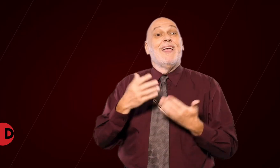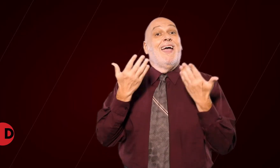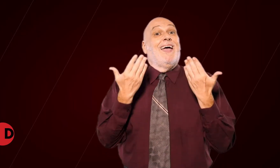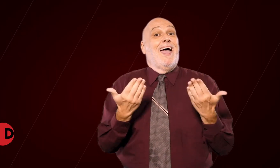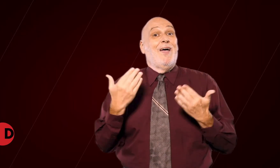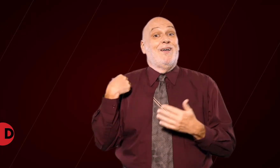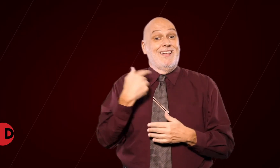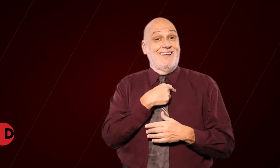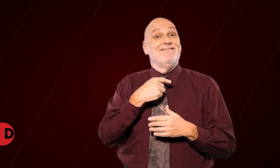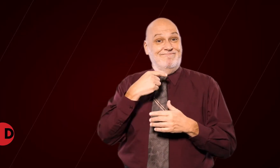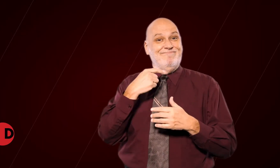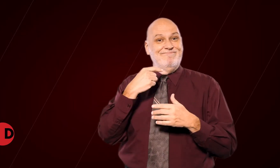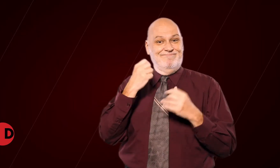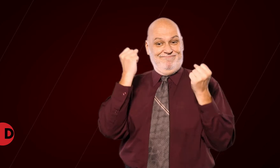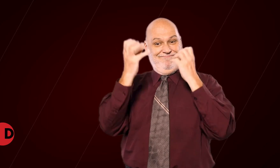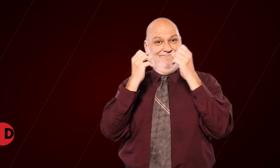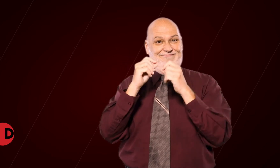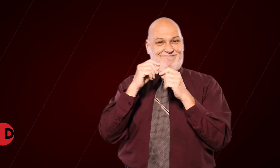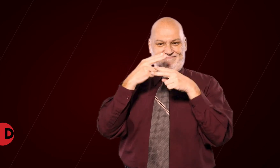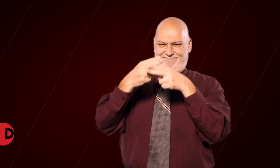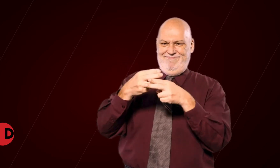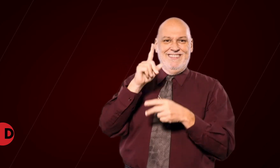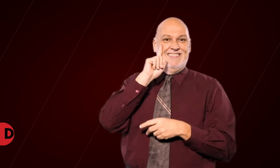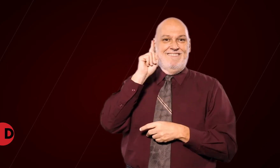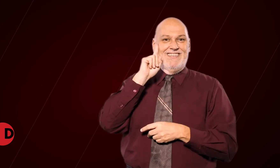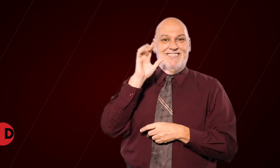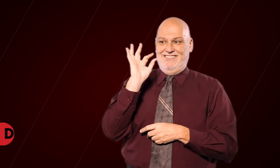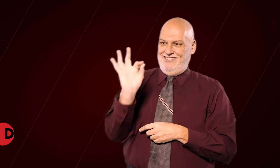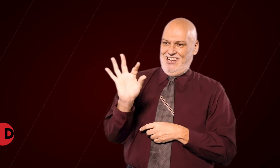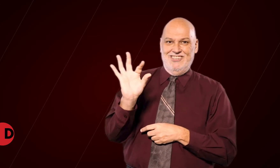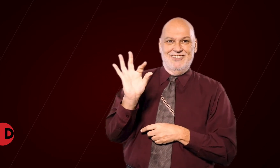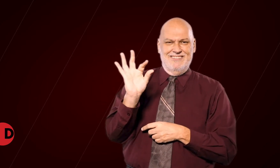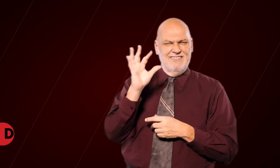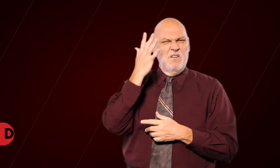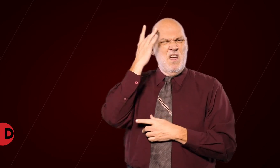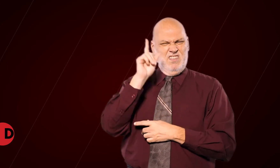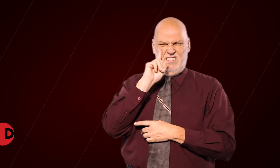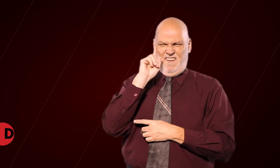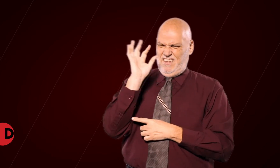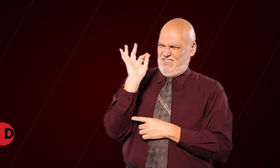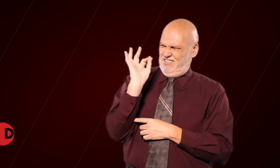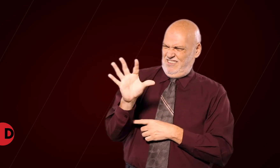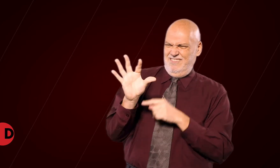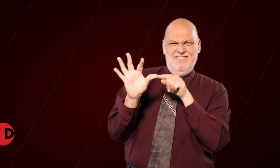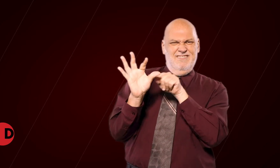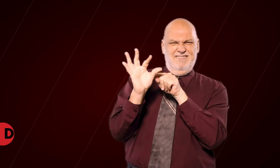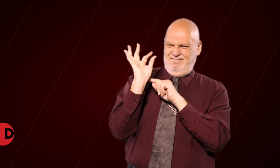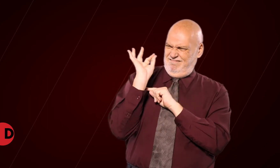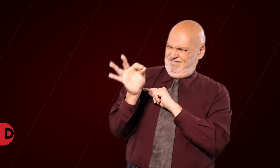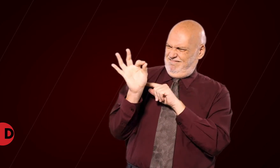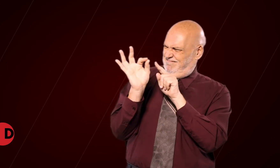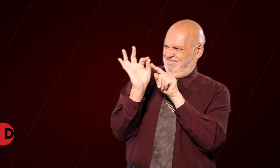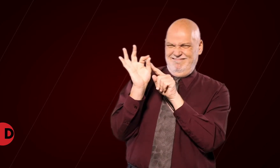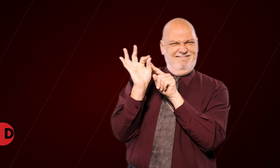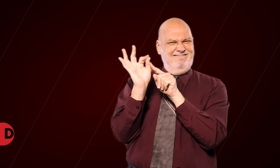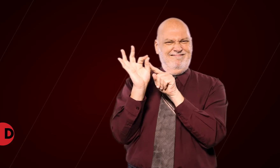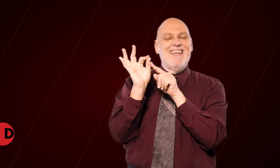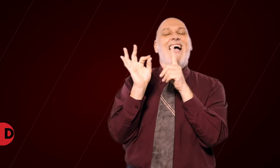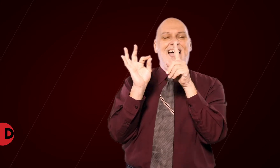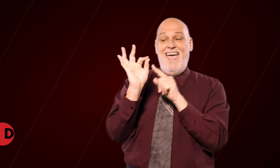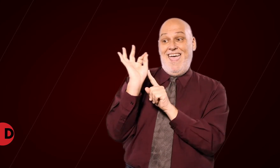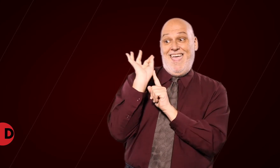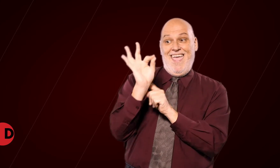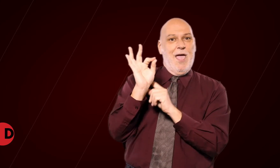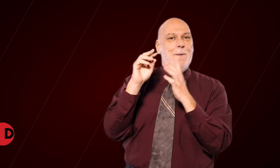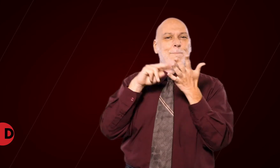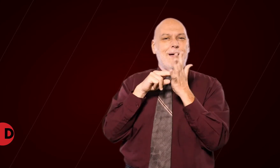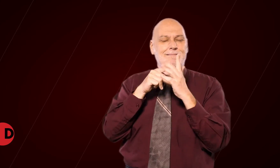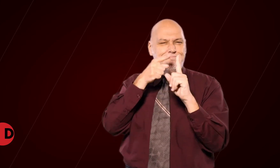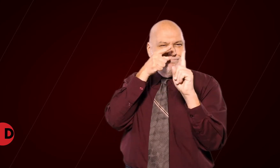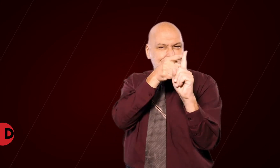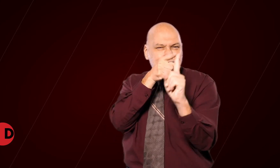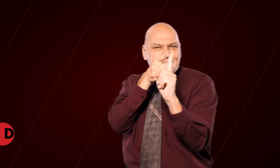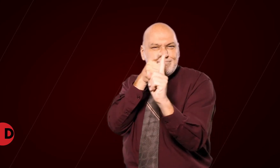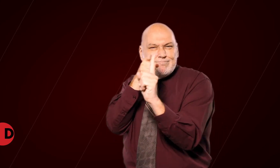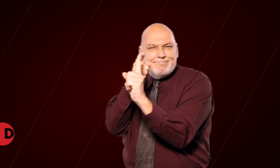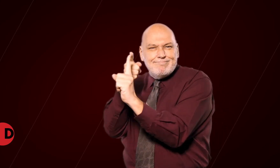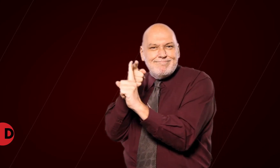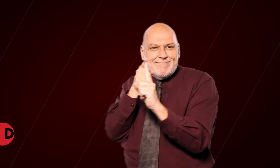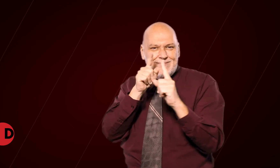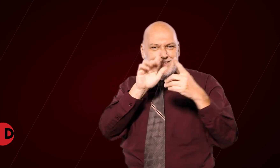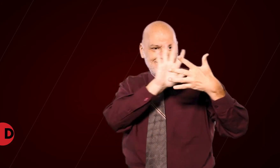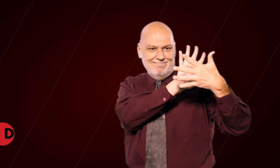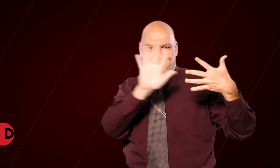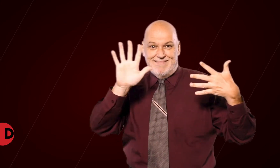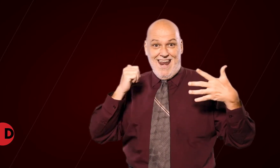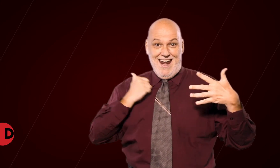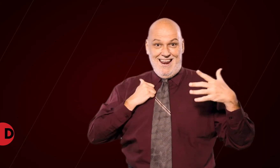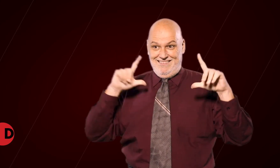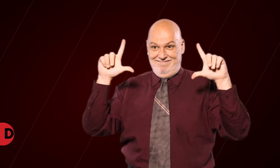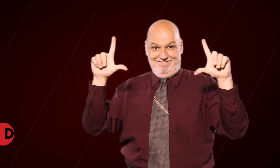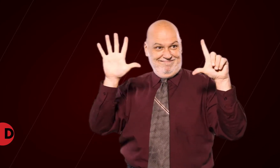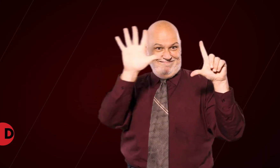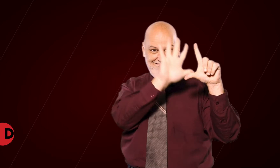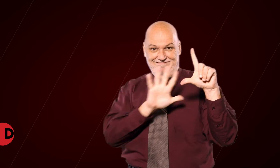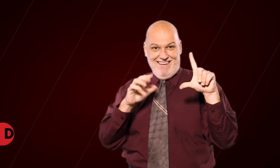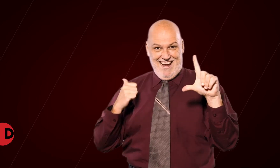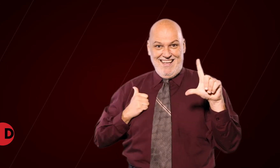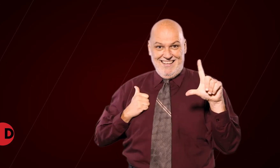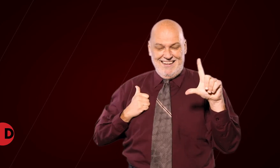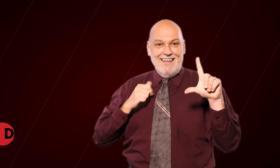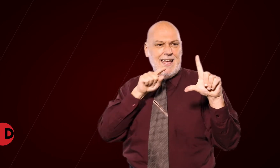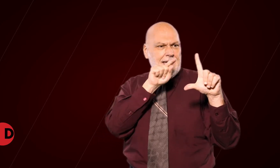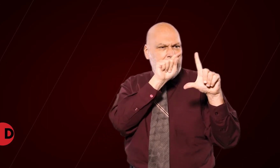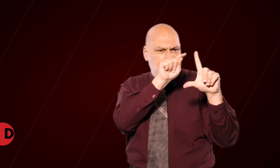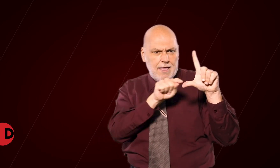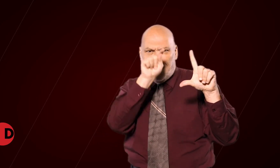[Anselmo]: “DeafDots” means target Deaf news